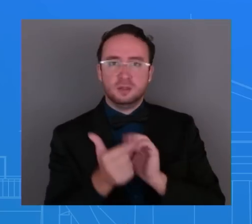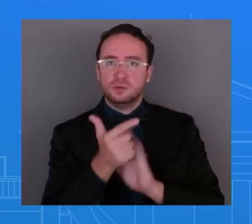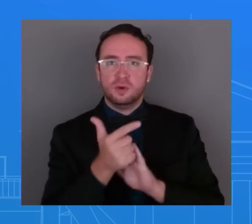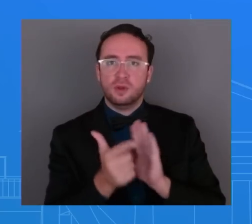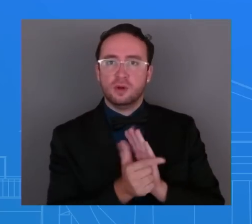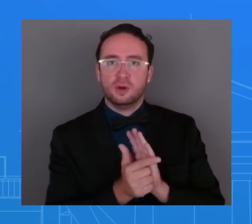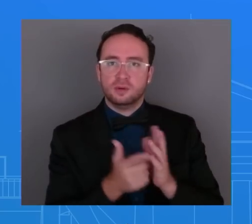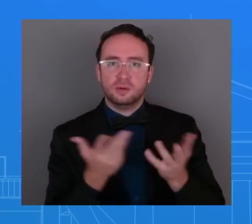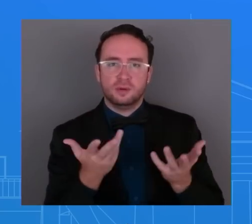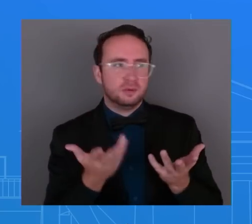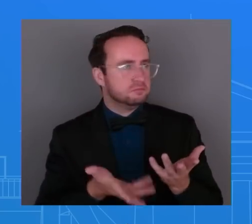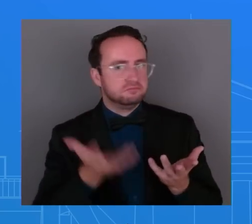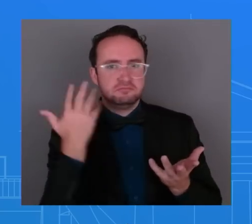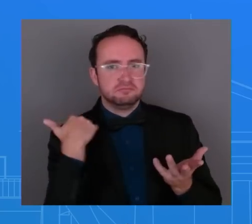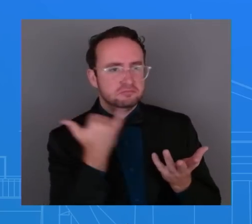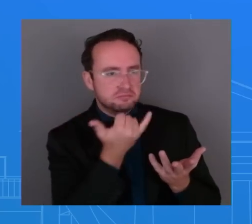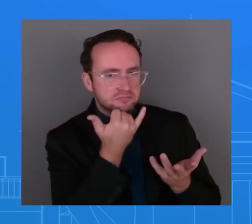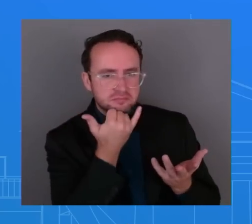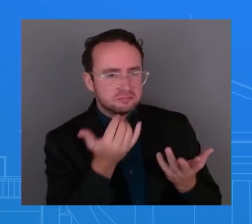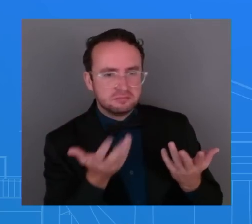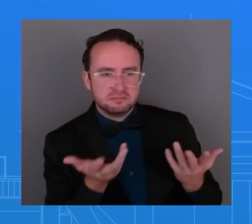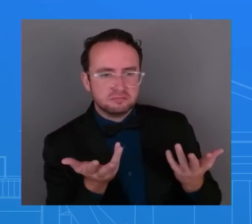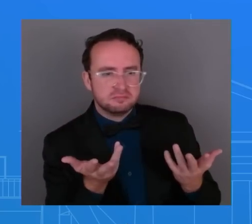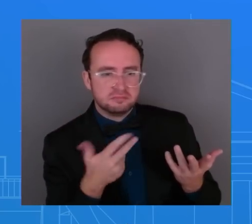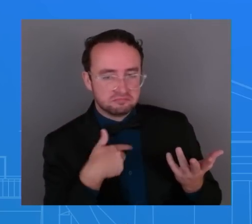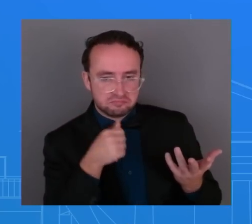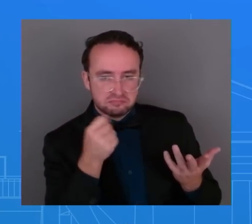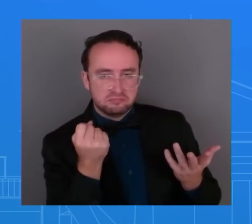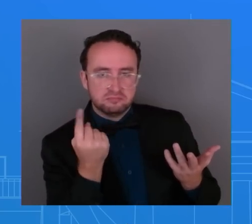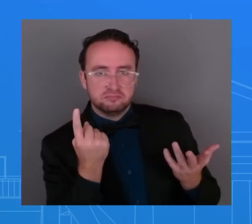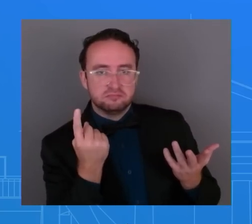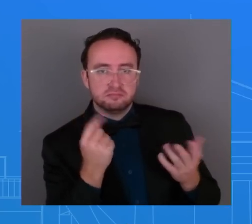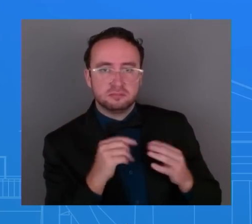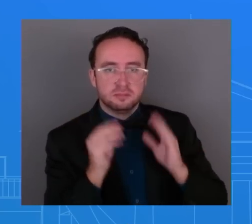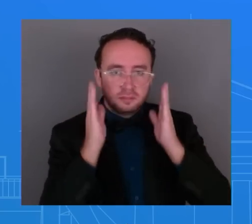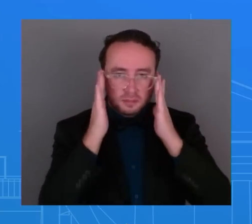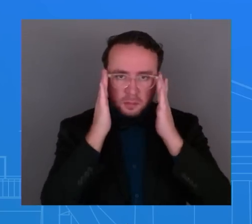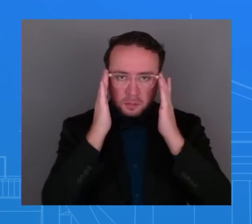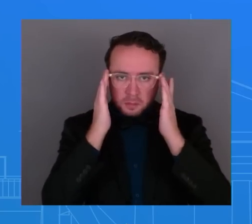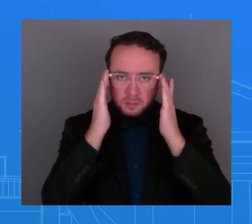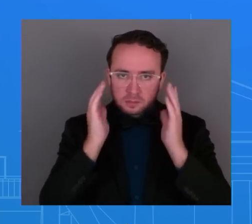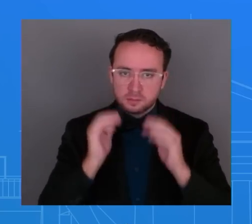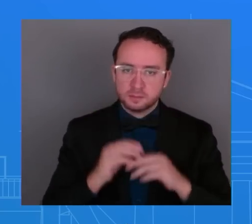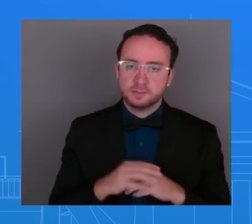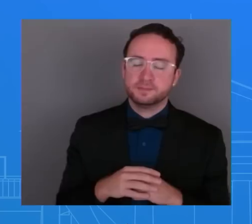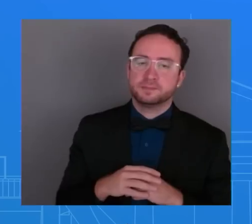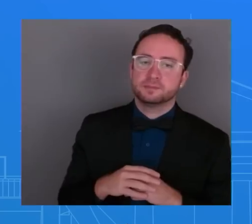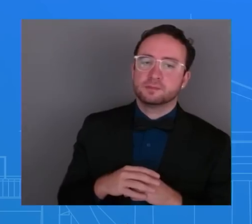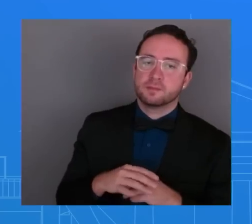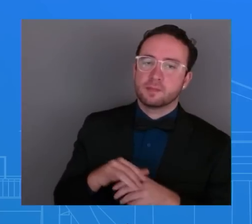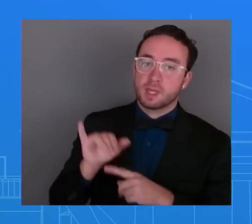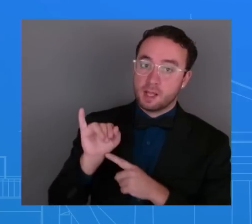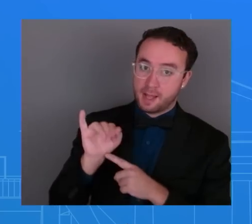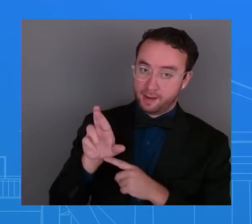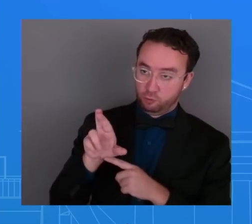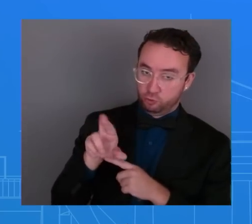released their report saying, "Hey, this -- this is how, if you have an extension for taxes, you can file taxes on your tips."